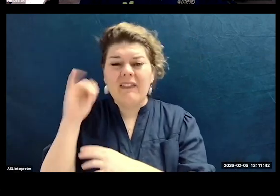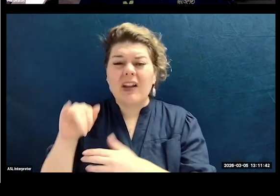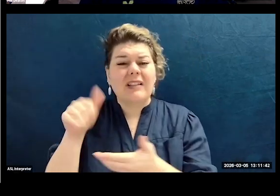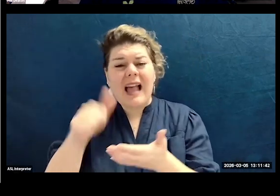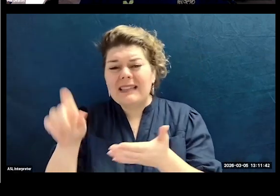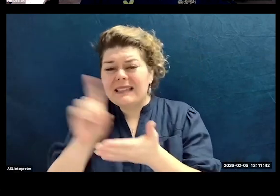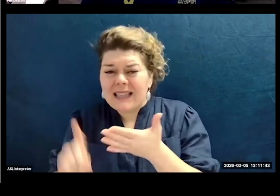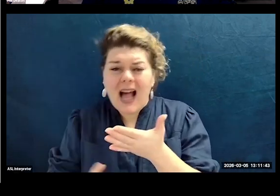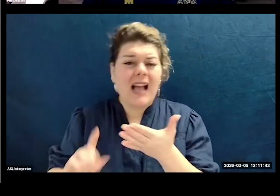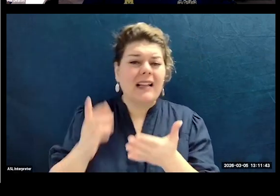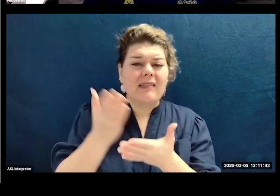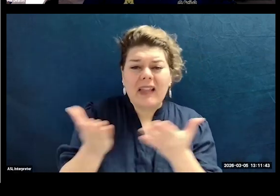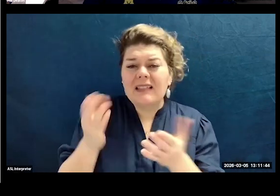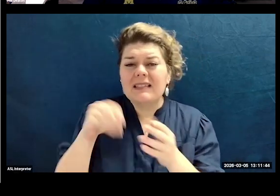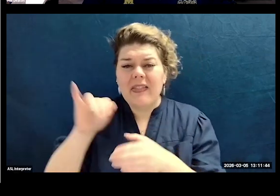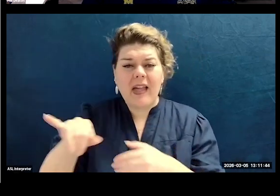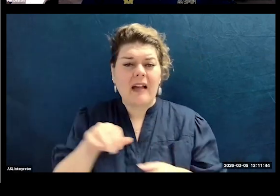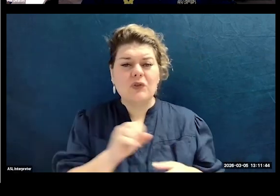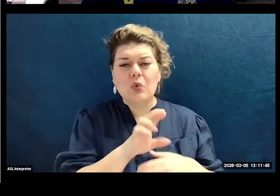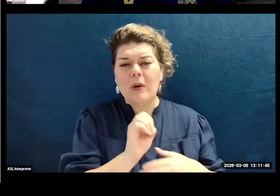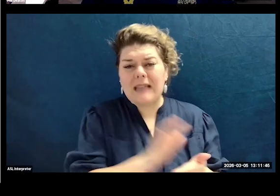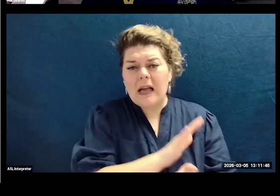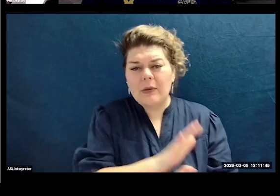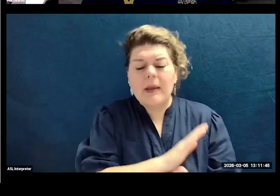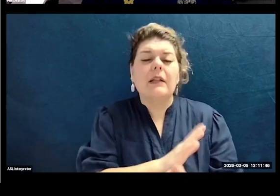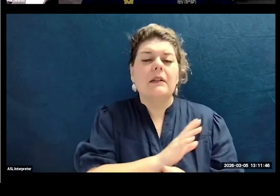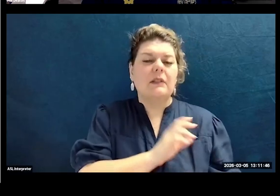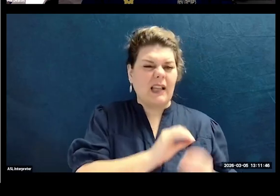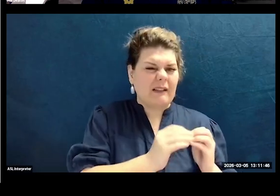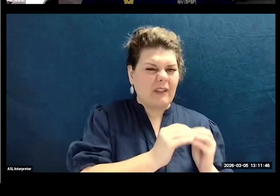or visions in that source document. We're gonna talk more about that a little bit more